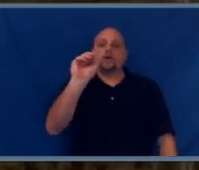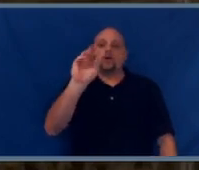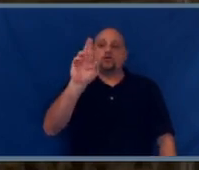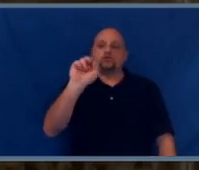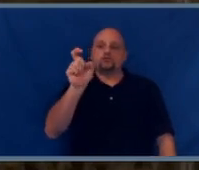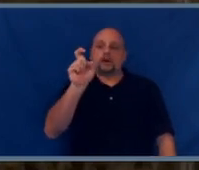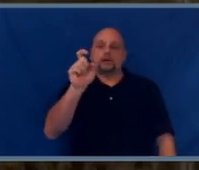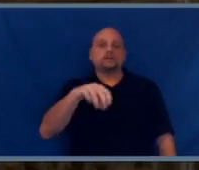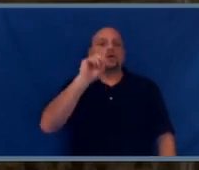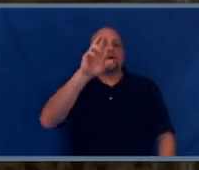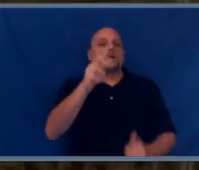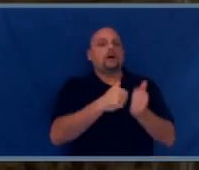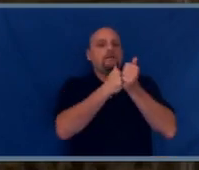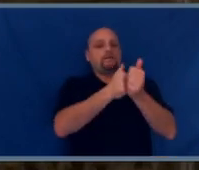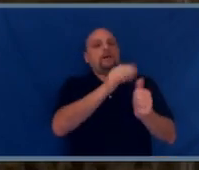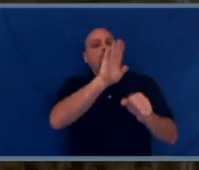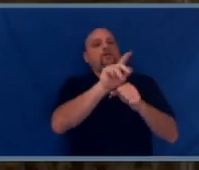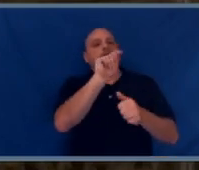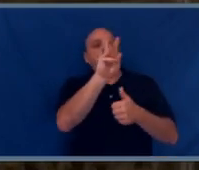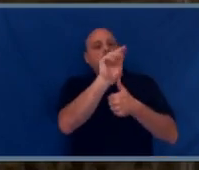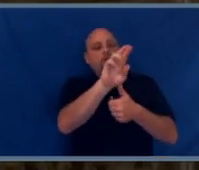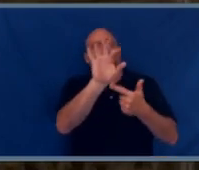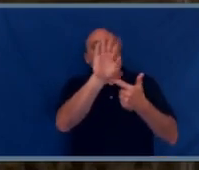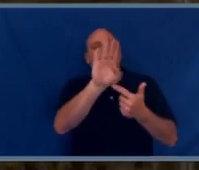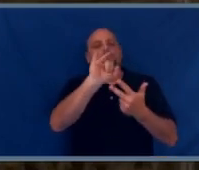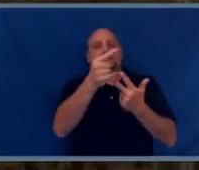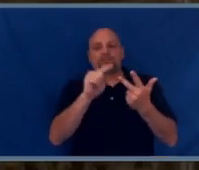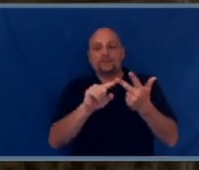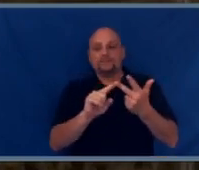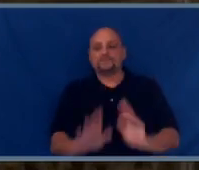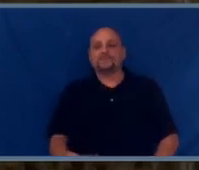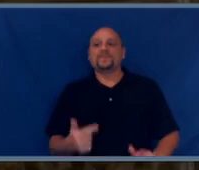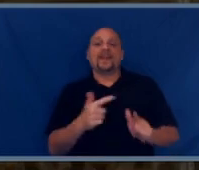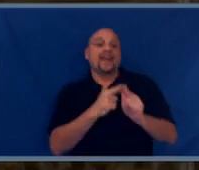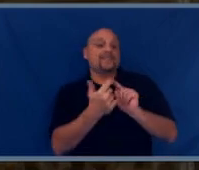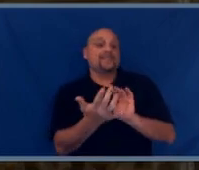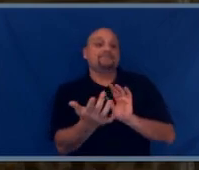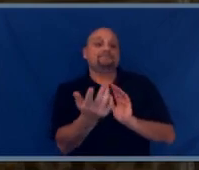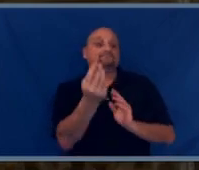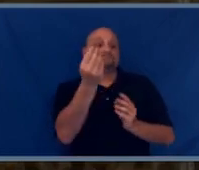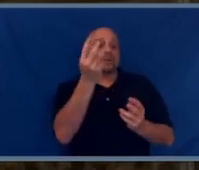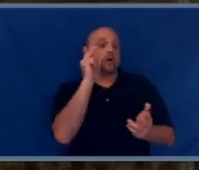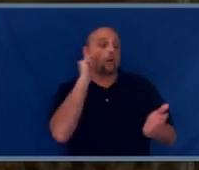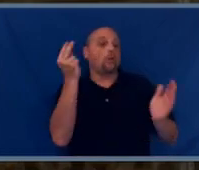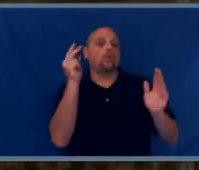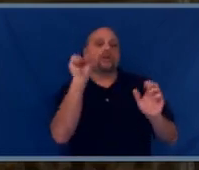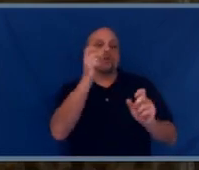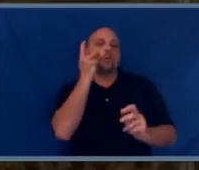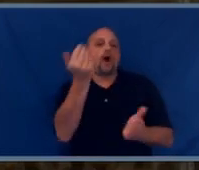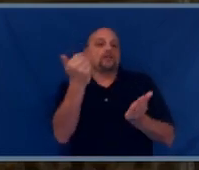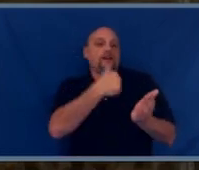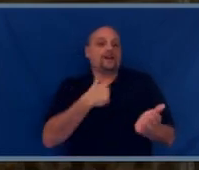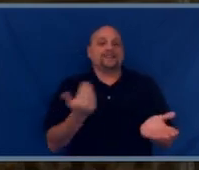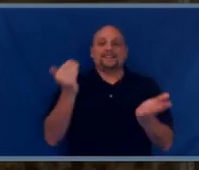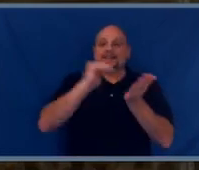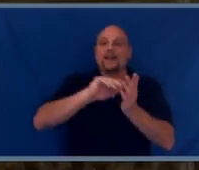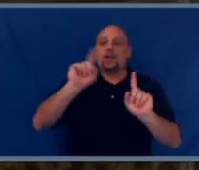VISIT WEBSITE, FACEBOOK AND SNAG FOR MORE INFORMATION. CHECK BACK WITH US IN THE FIRST WEEK OF NOVEMBER WHEN WE HOPE TO